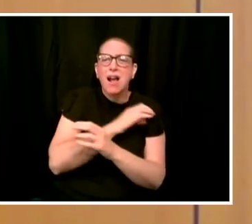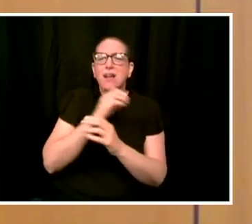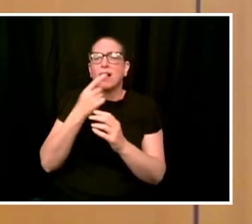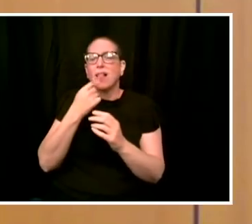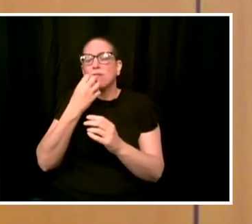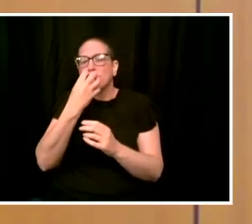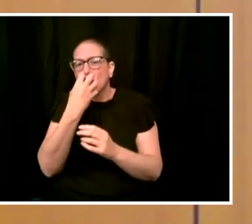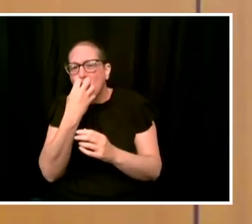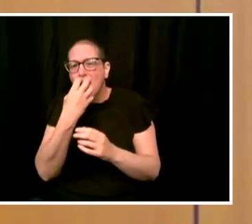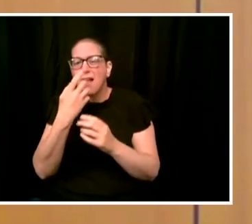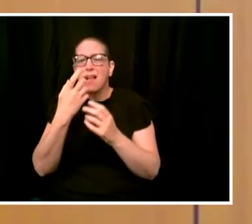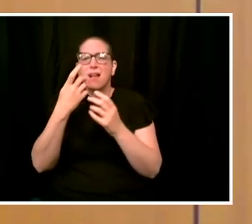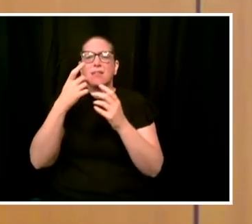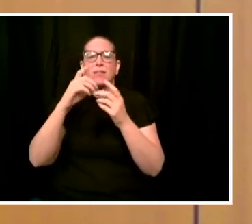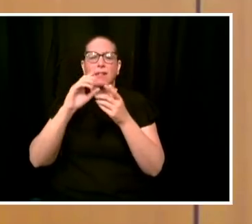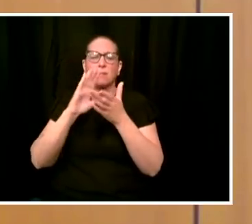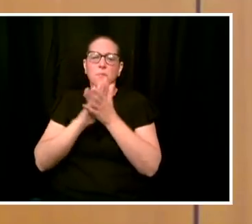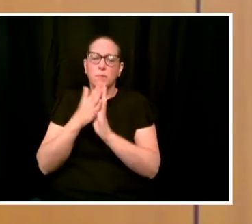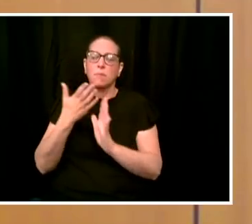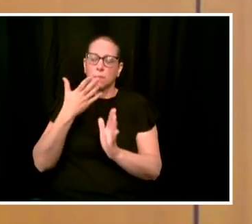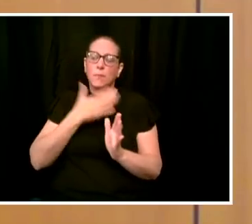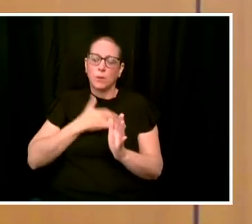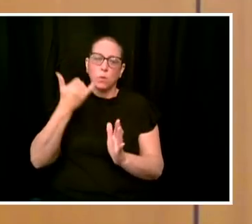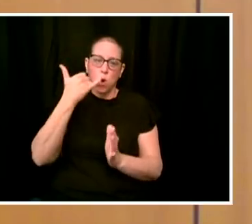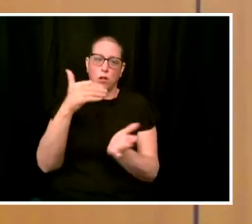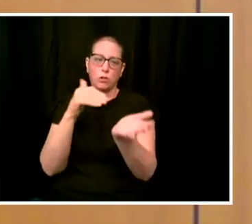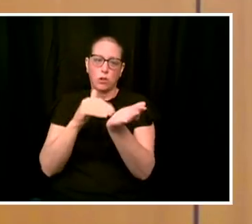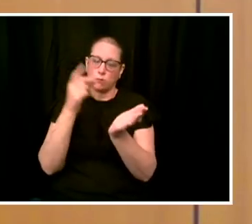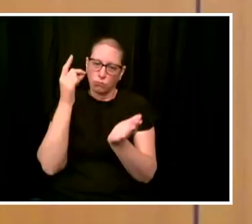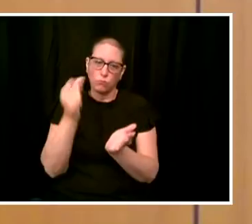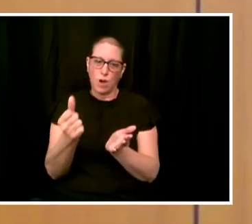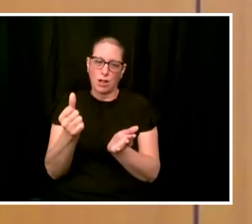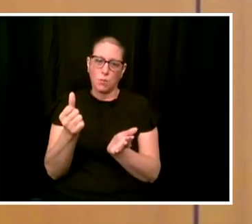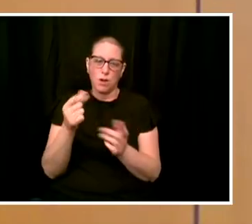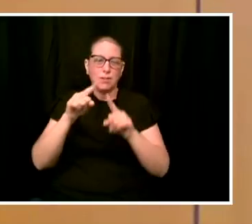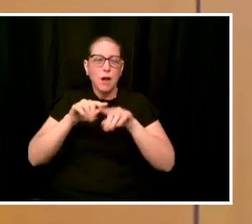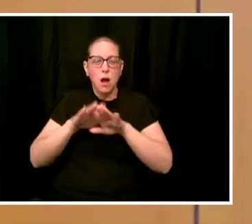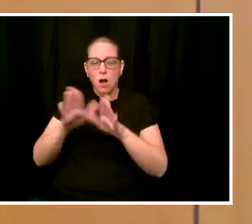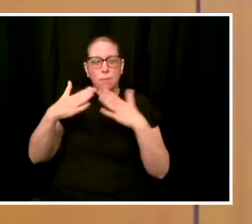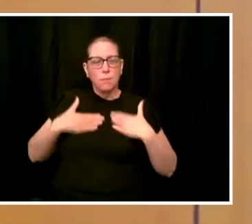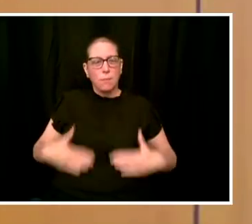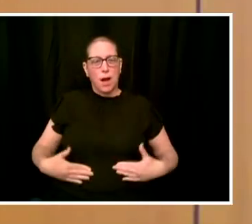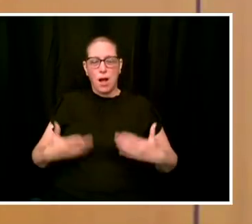APPETITE IS OFF, TH HEYAVE A RASH,